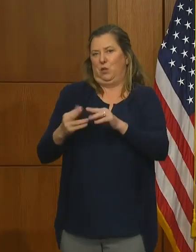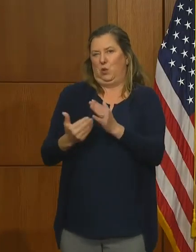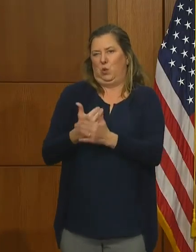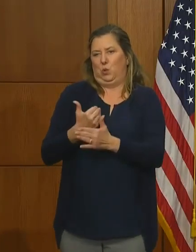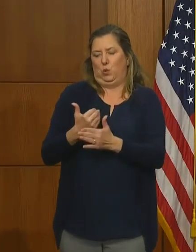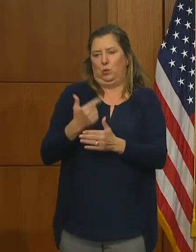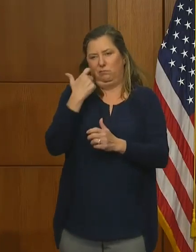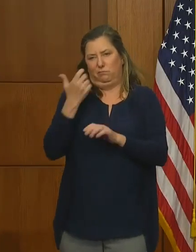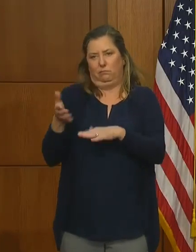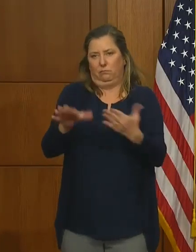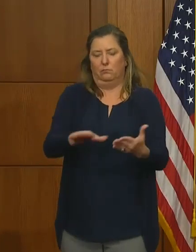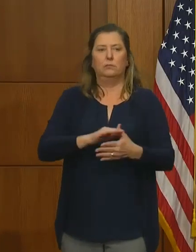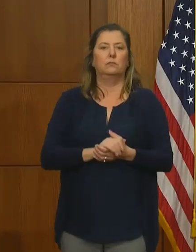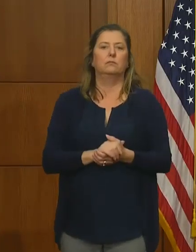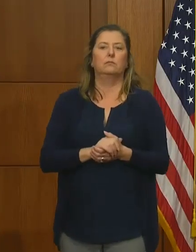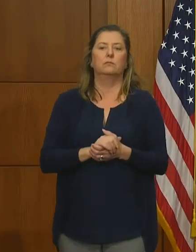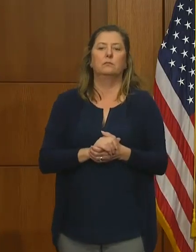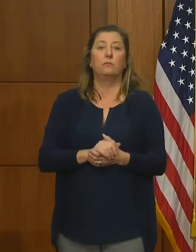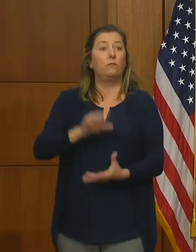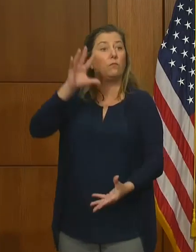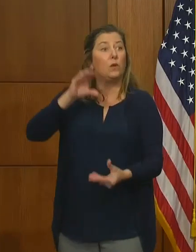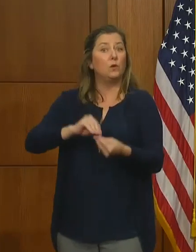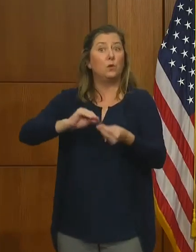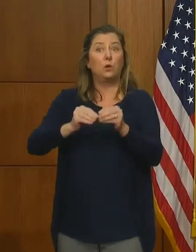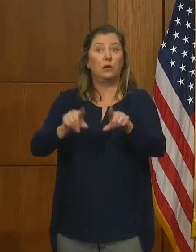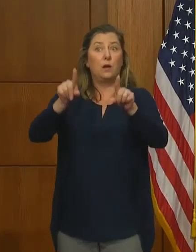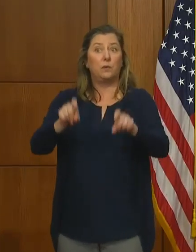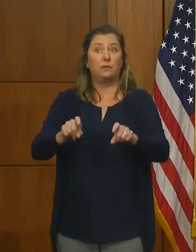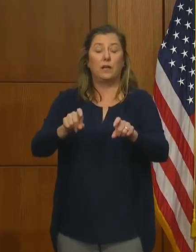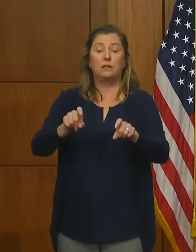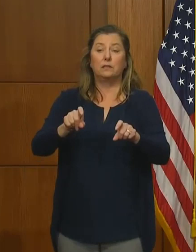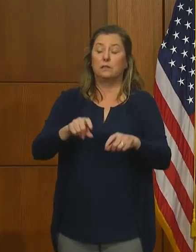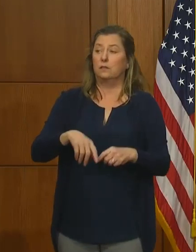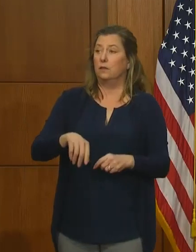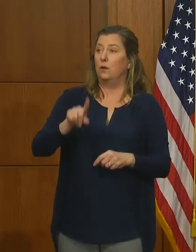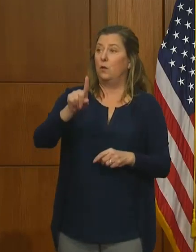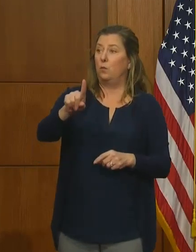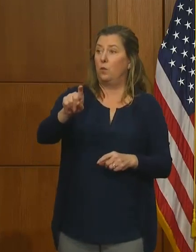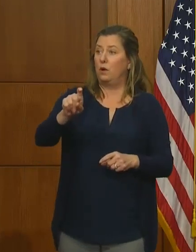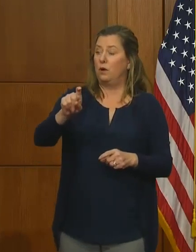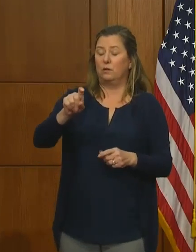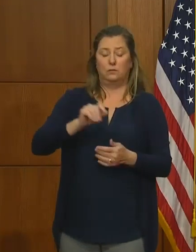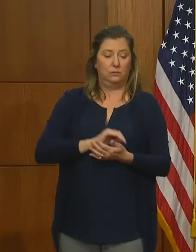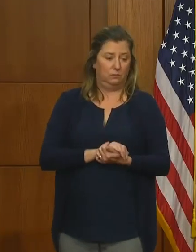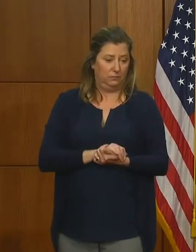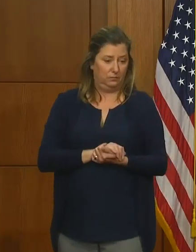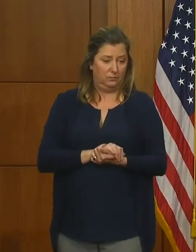REPRESENTS TWENTY NINE NEW.